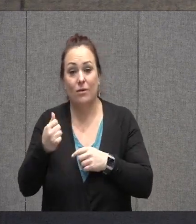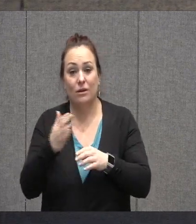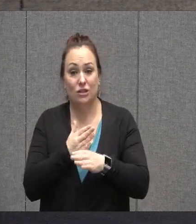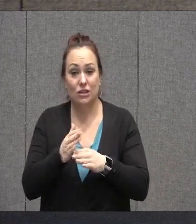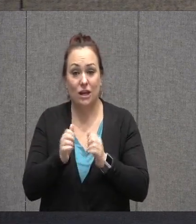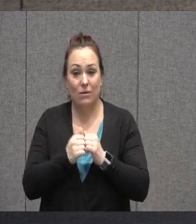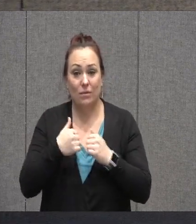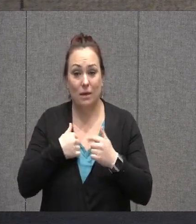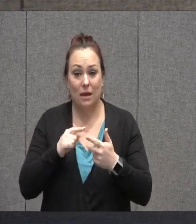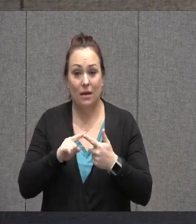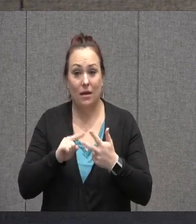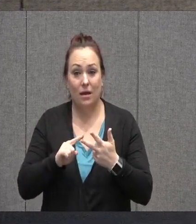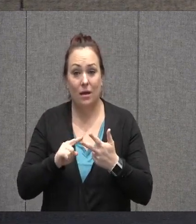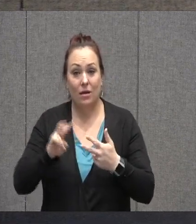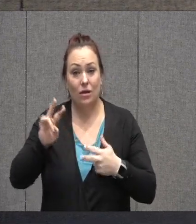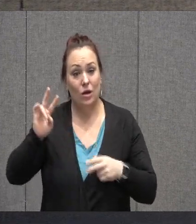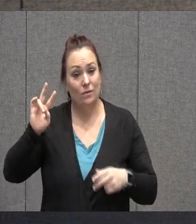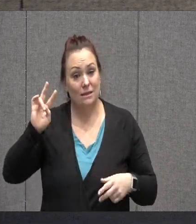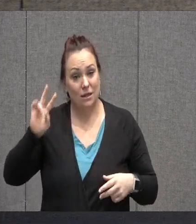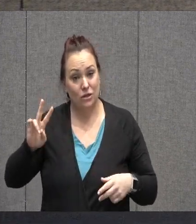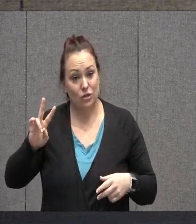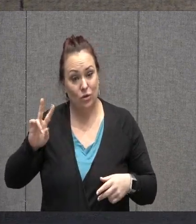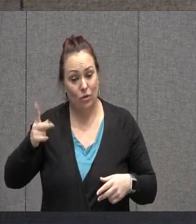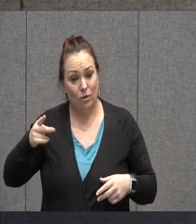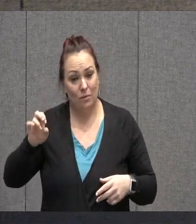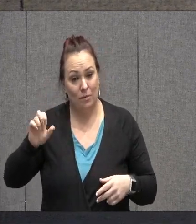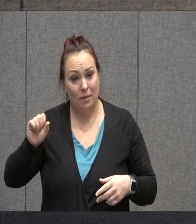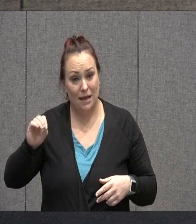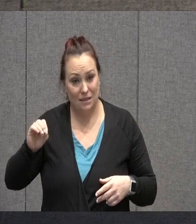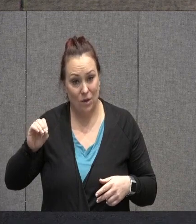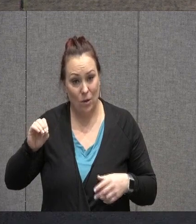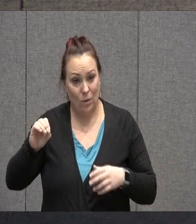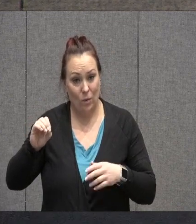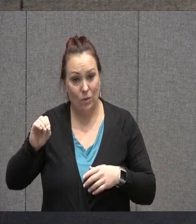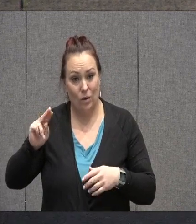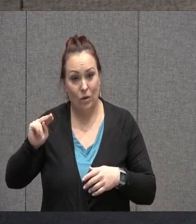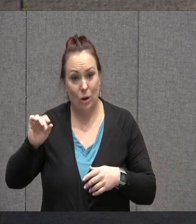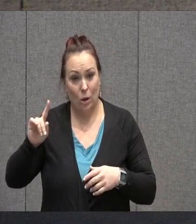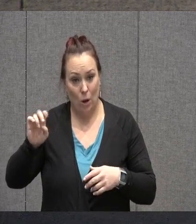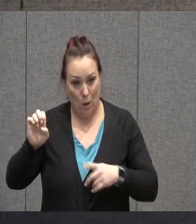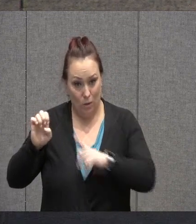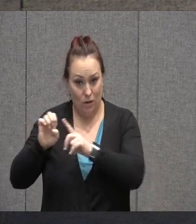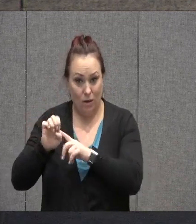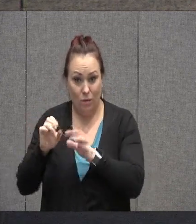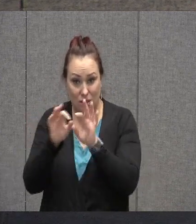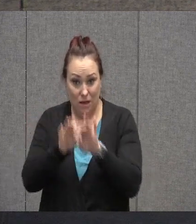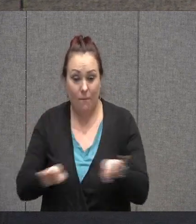was a two peso note. Which also has an important historical figure in it.